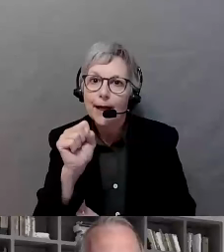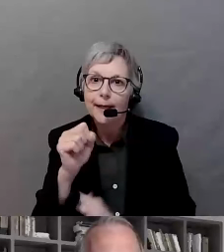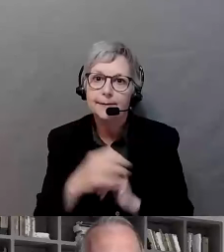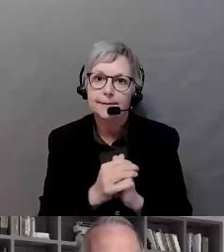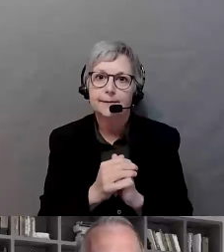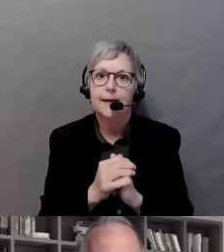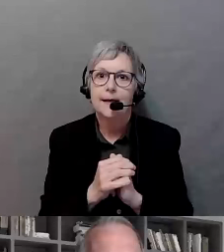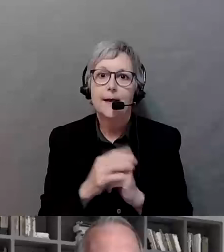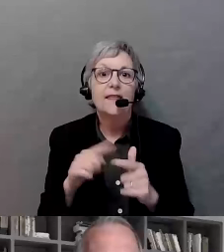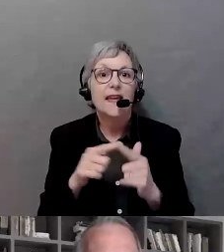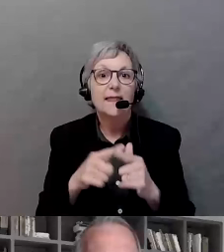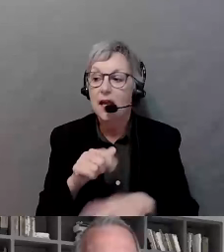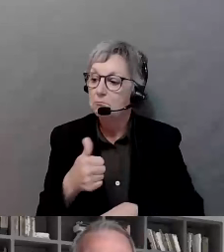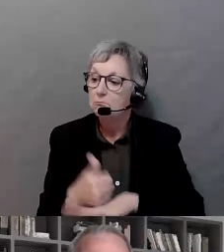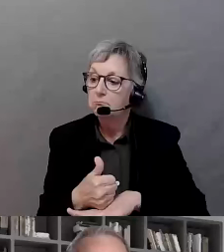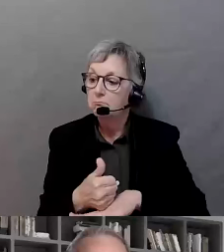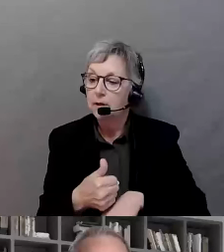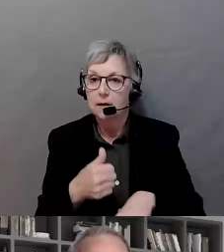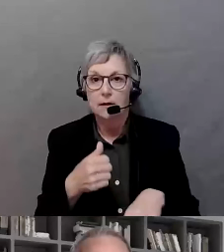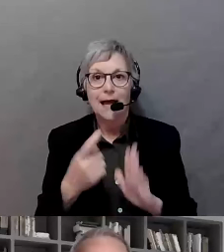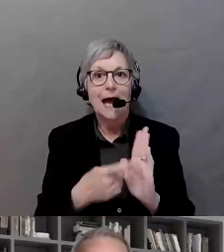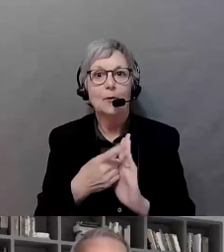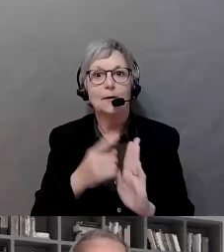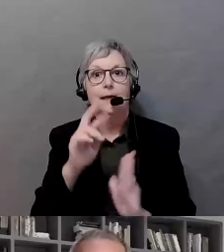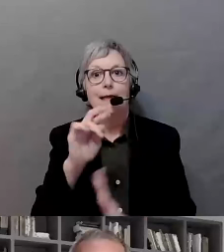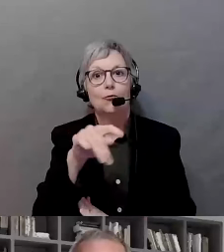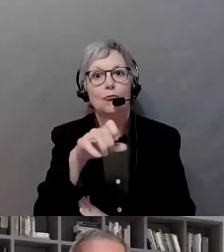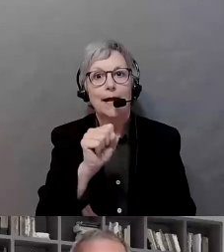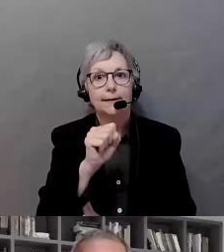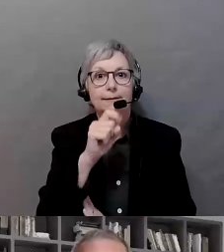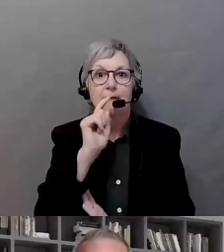SO FOR 23-HOUR OBSERVATION, THEY CAME UP WITH THE RATE THAT THE